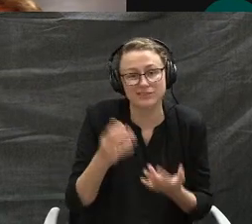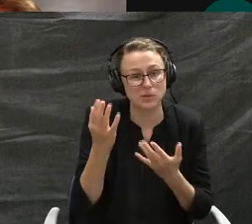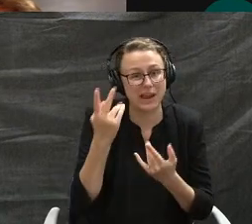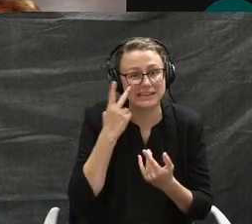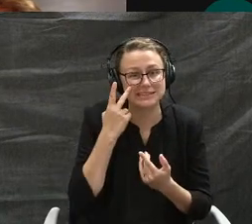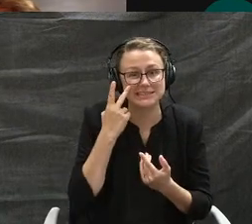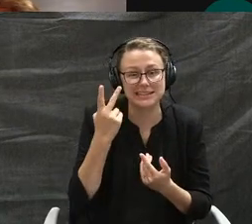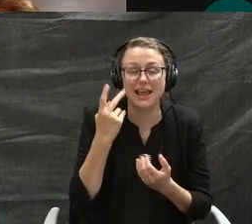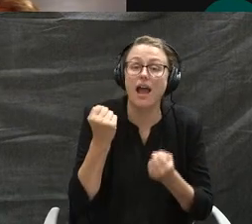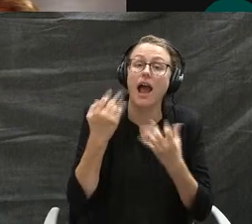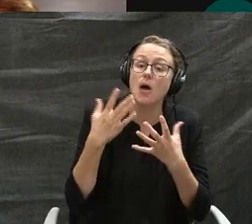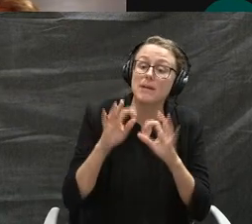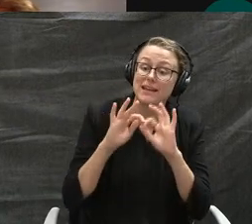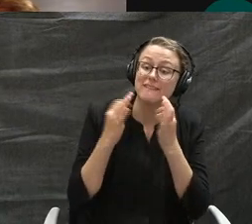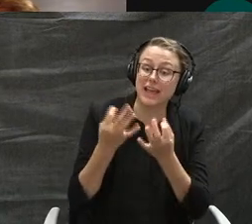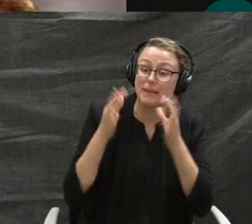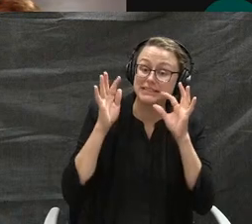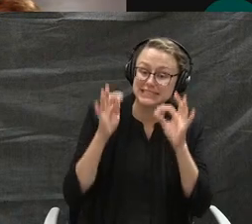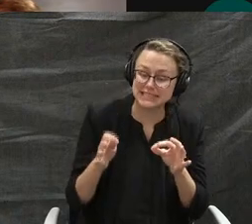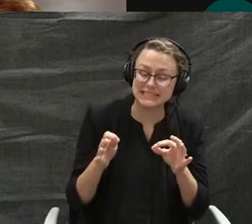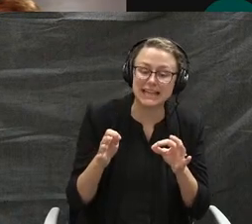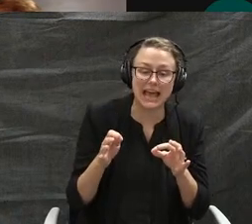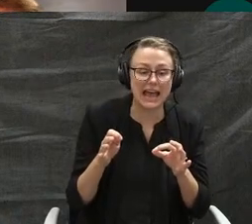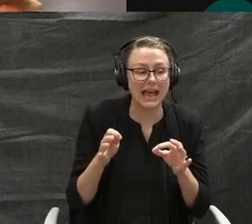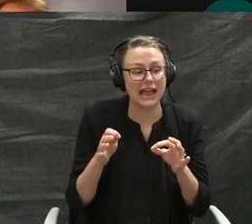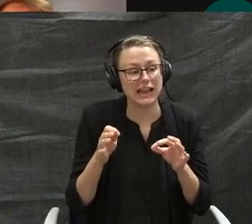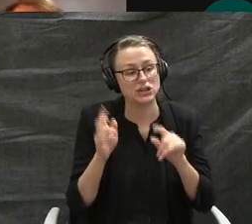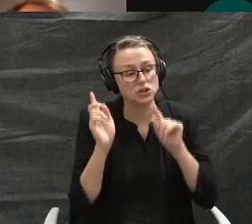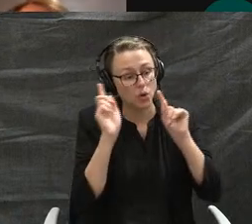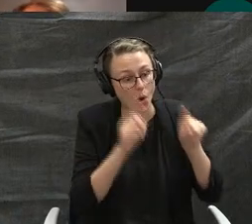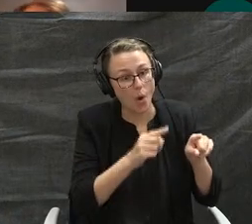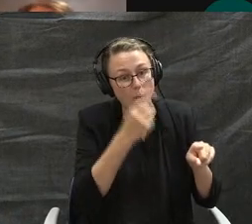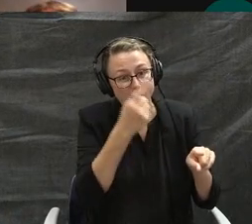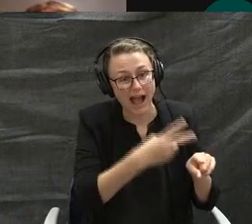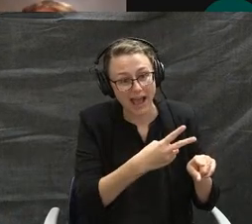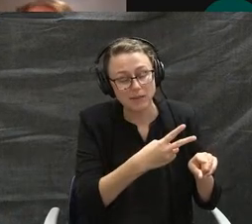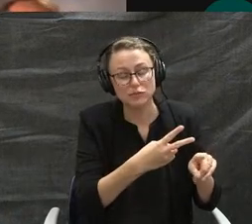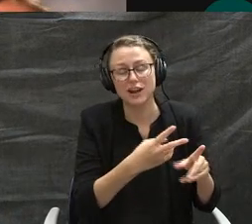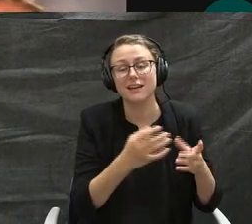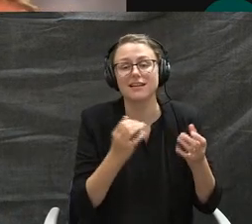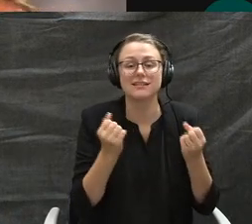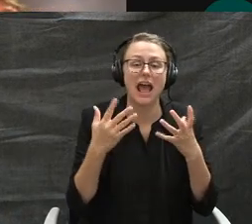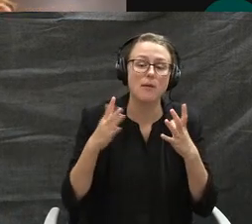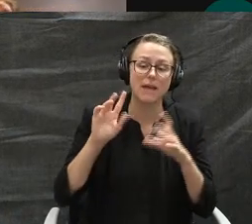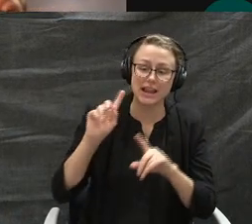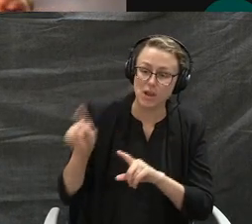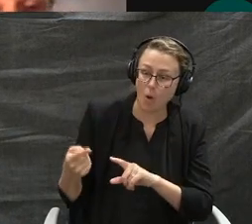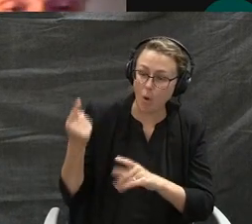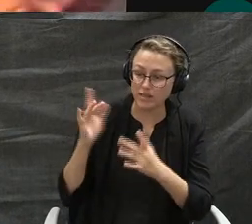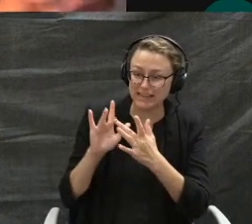their students to be in the hybrid environment? How many choose to be in the early Nick Environment and then what shifts